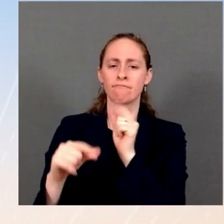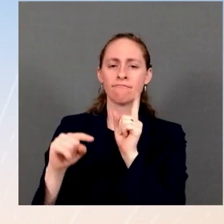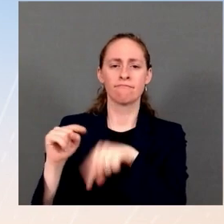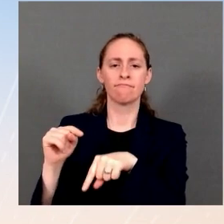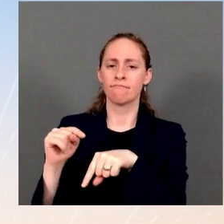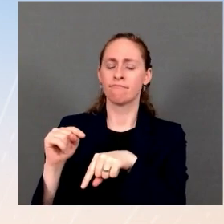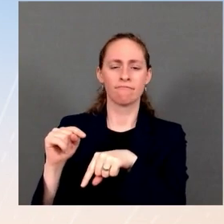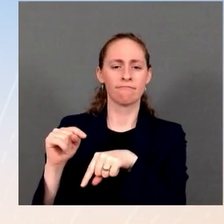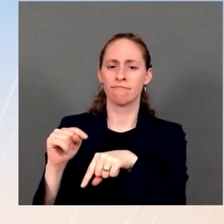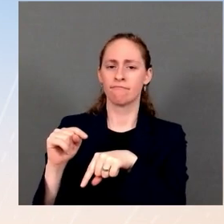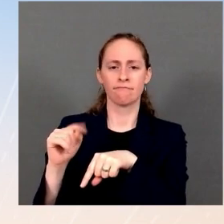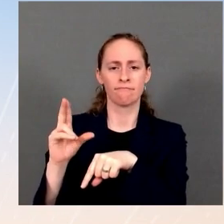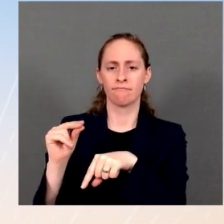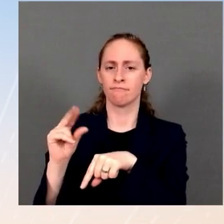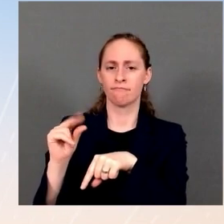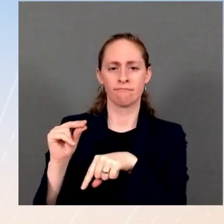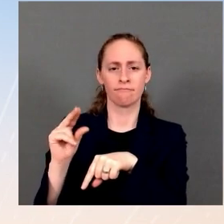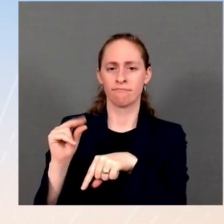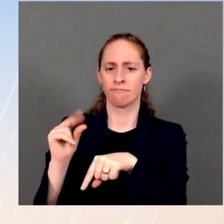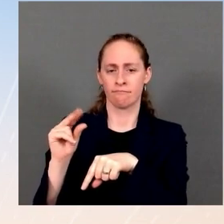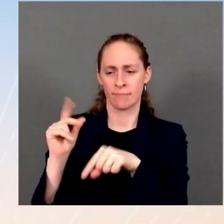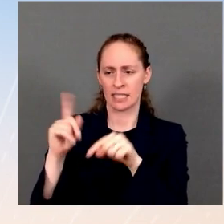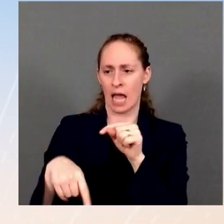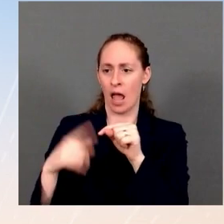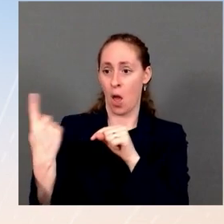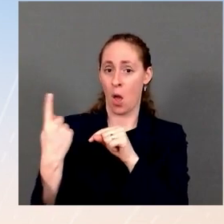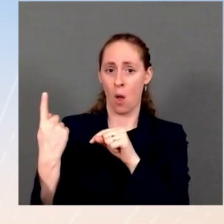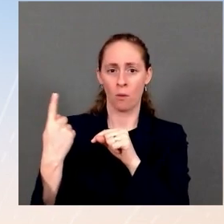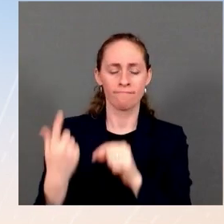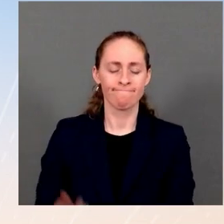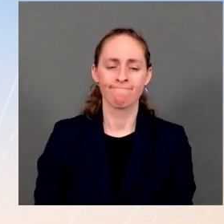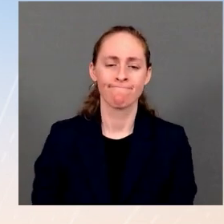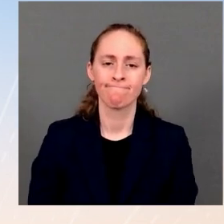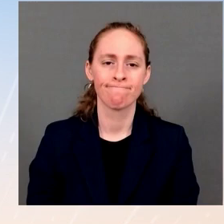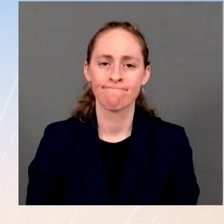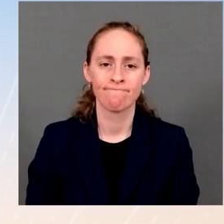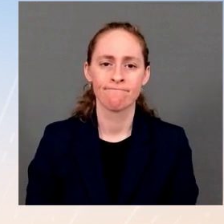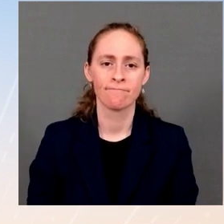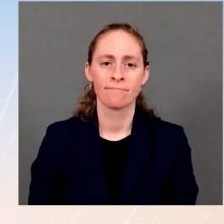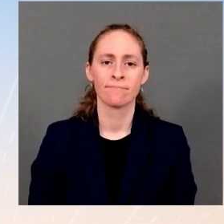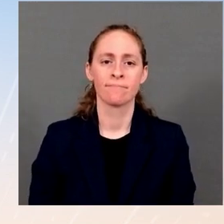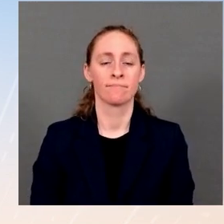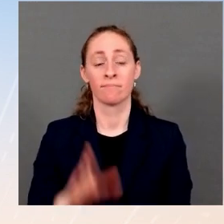we work with the Senate to really get Build Back Better done. The Press: And just really quickly, on voting rights: I know you said